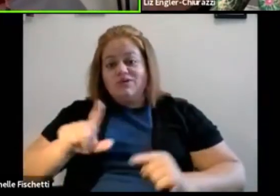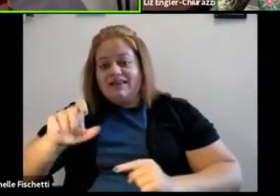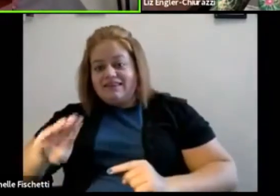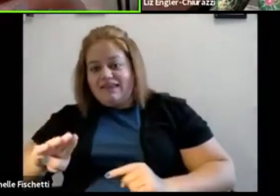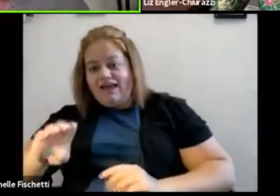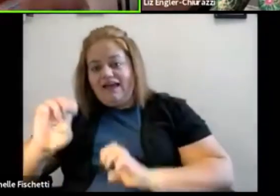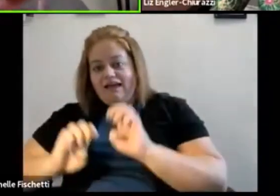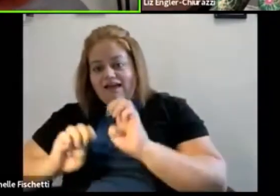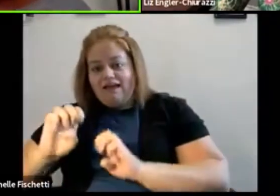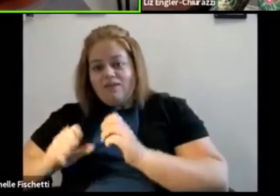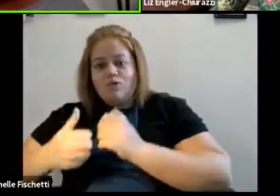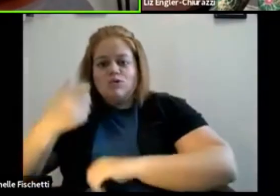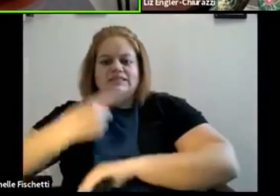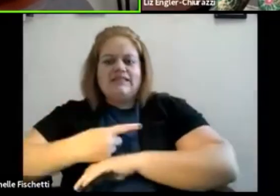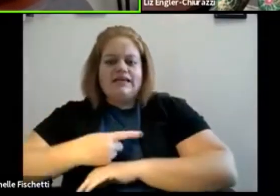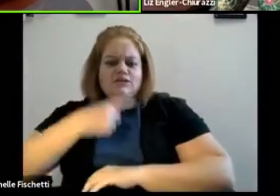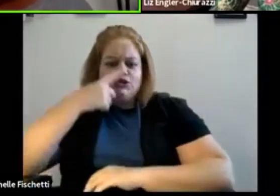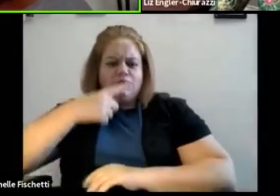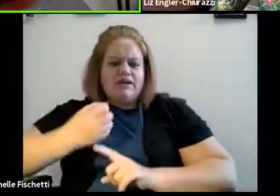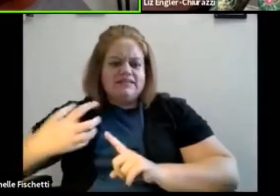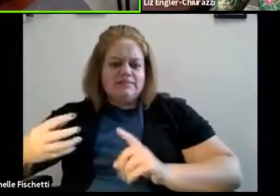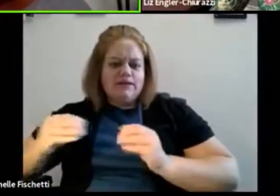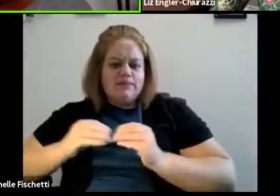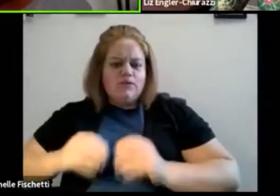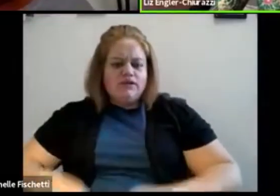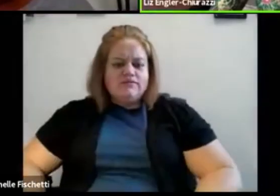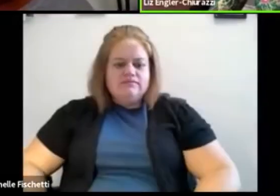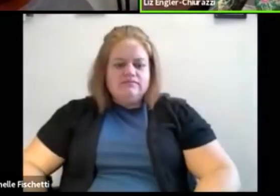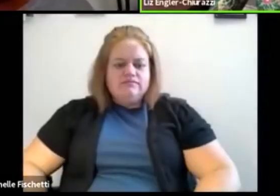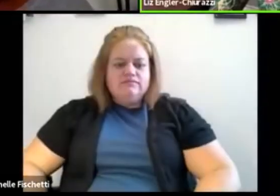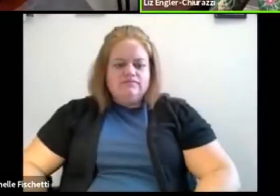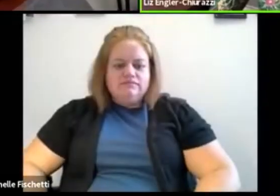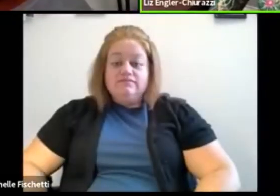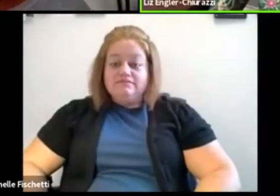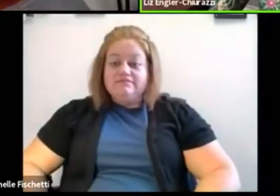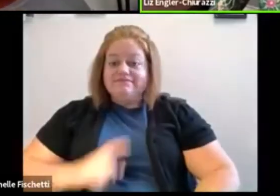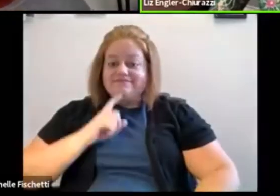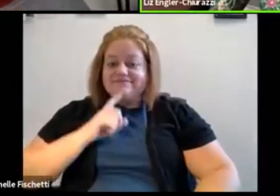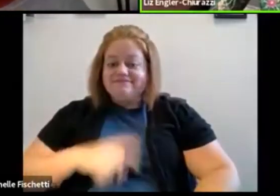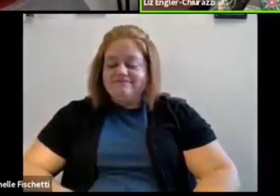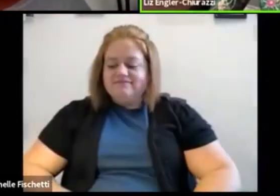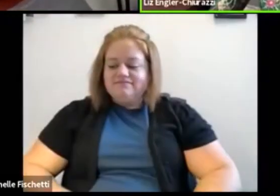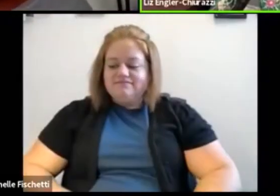could you elaborate on that a little bit? Definitely, and I think the the answer is